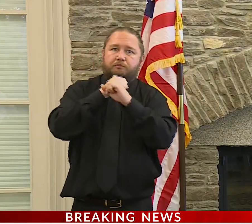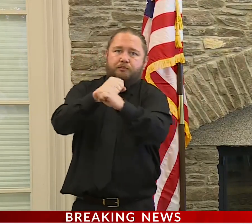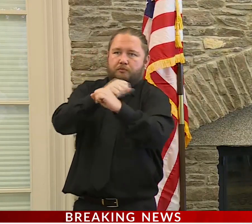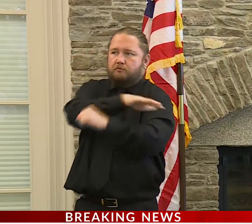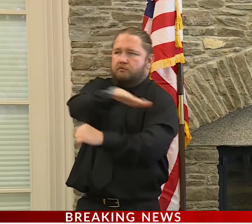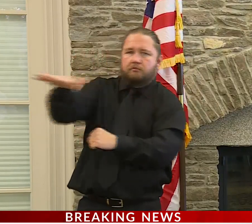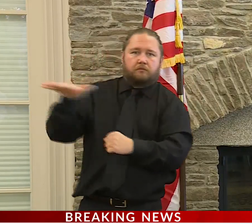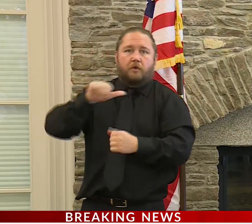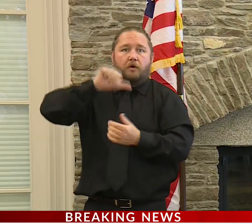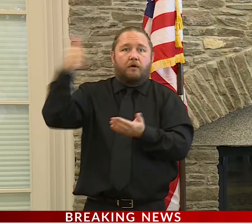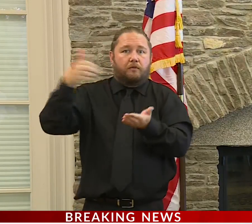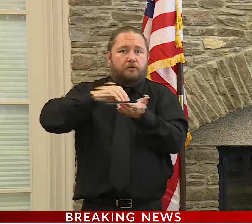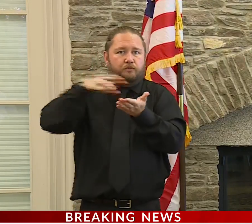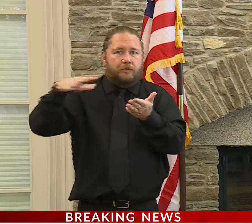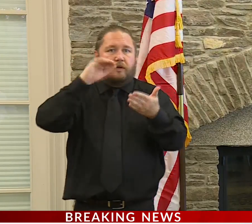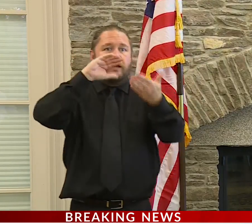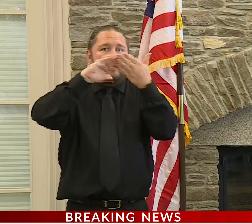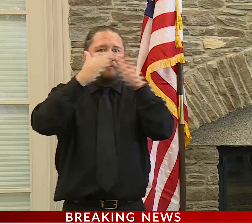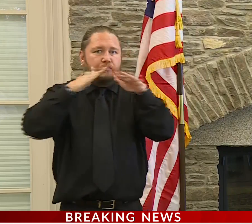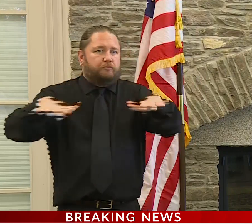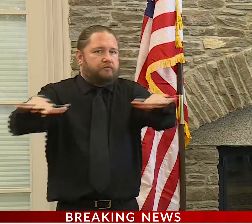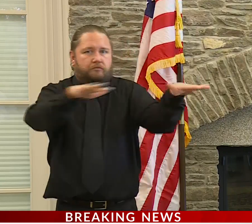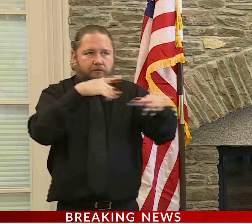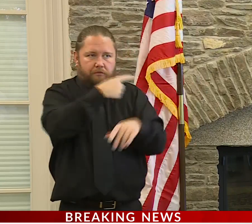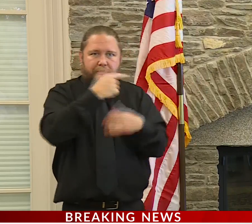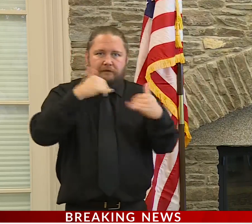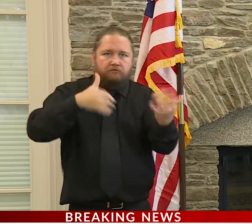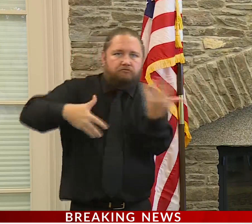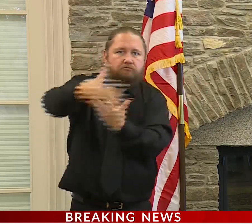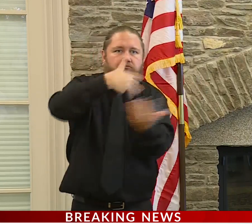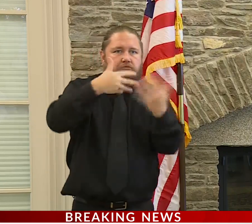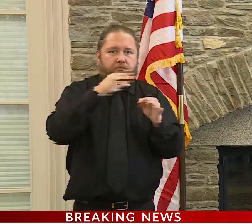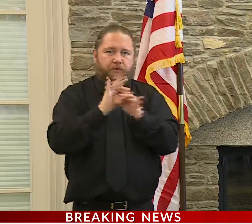MY FELLOW STUDENTS AND IT'S REALLY IMPORTANT FOR US ALL TO DO OUR PART TO SLOW THE SPREAD